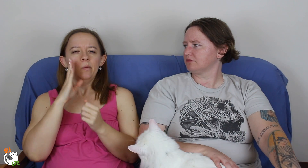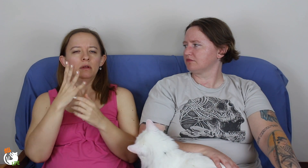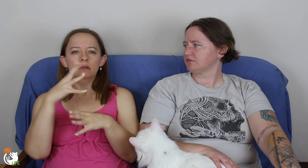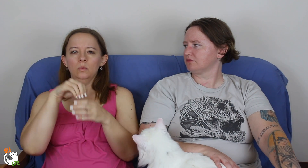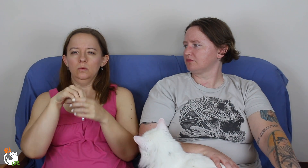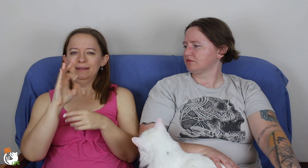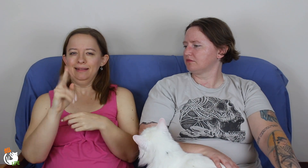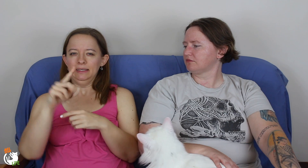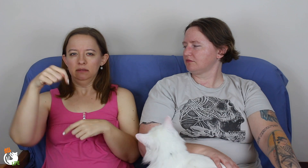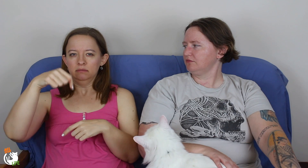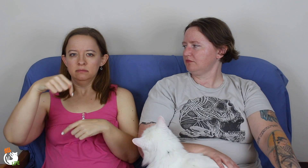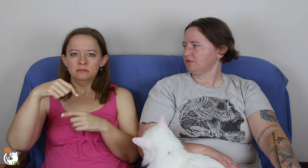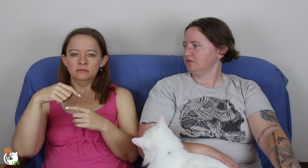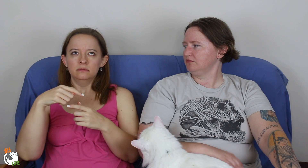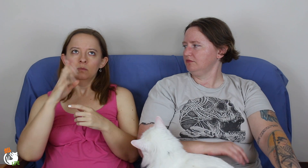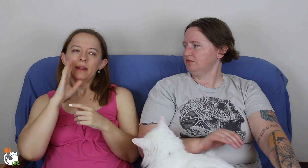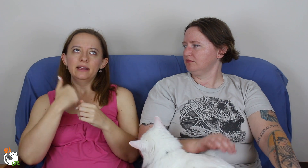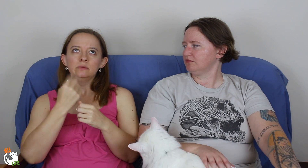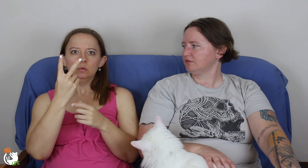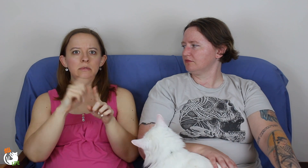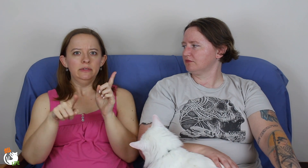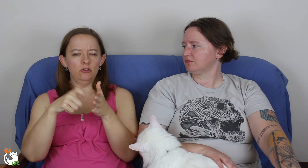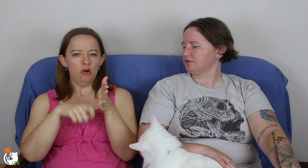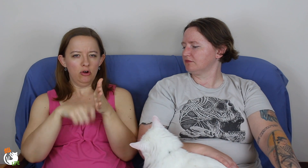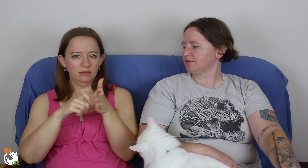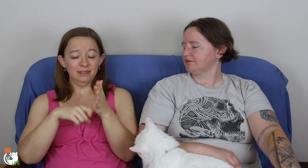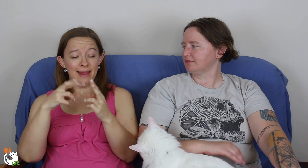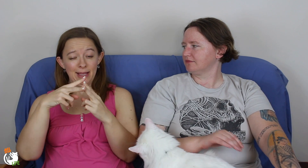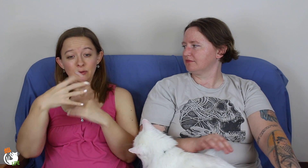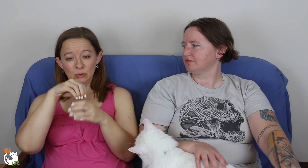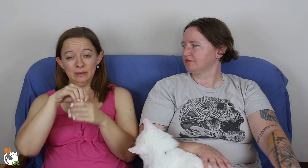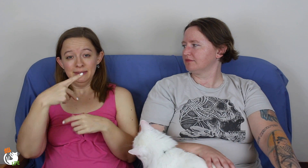[JI] I will include a link down below... well there's two different articles.